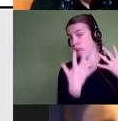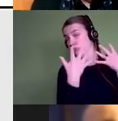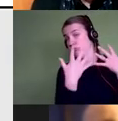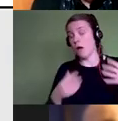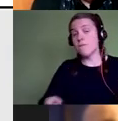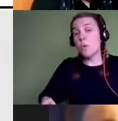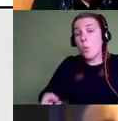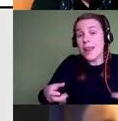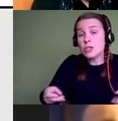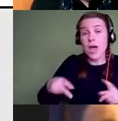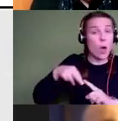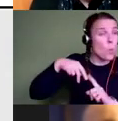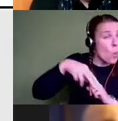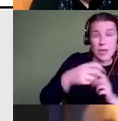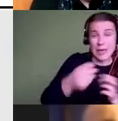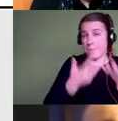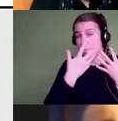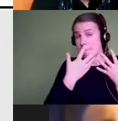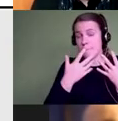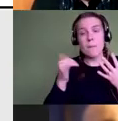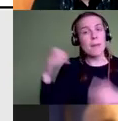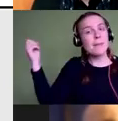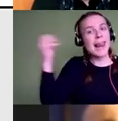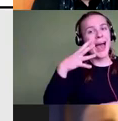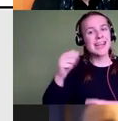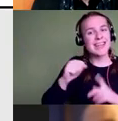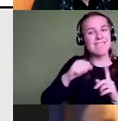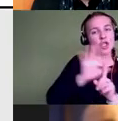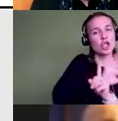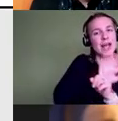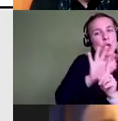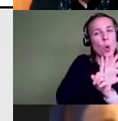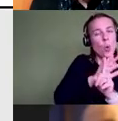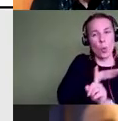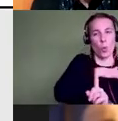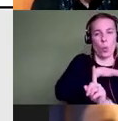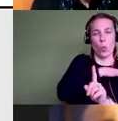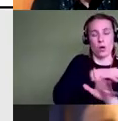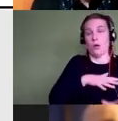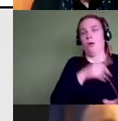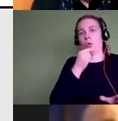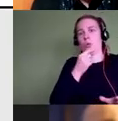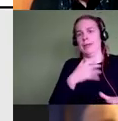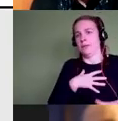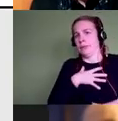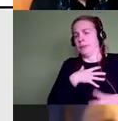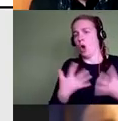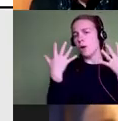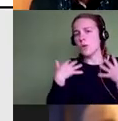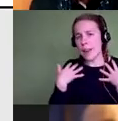heights, age, if they are wheelchair users, use a cane or a frame, need assistance to the side, or a guide dog